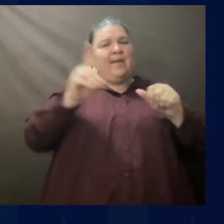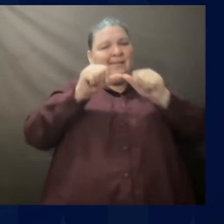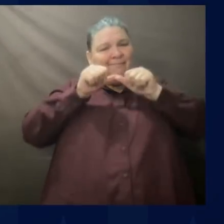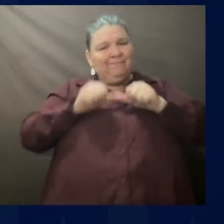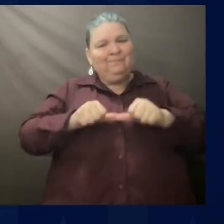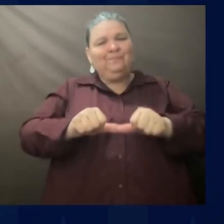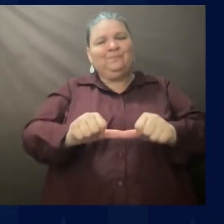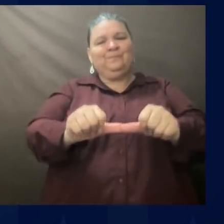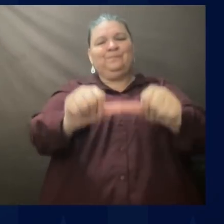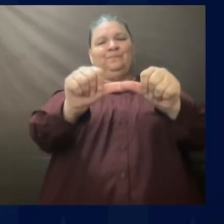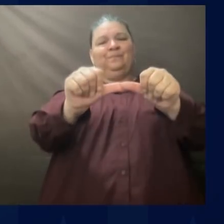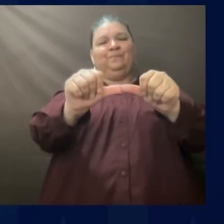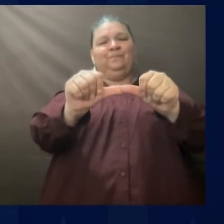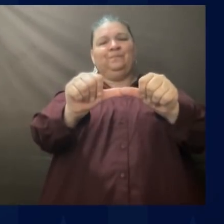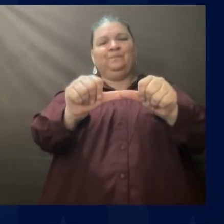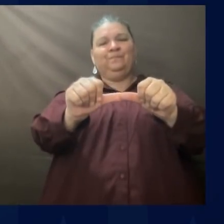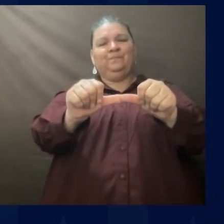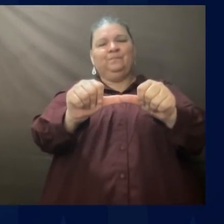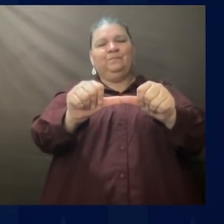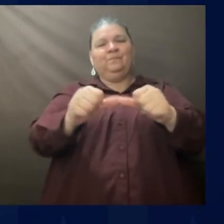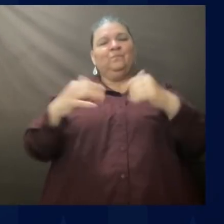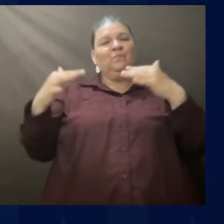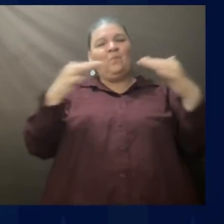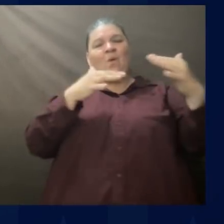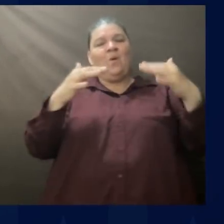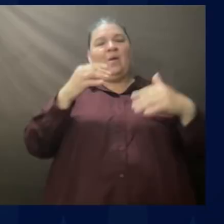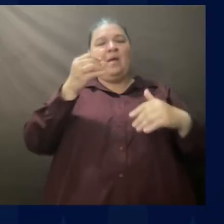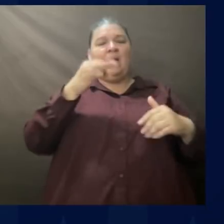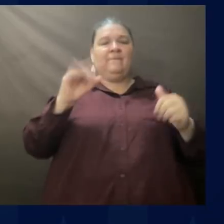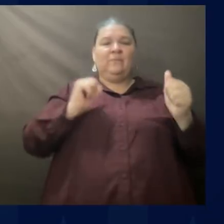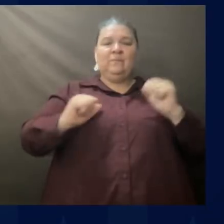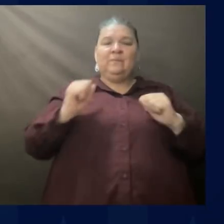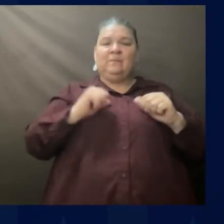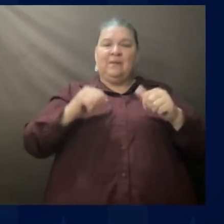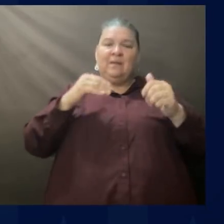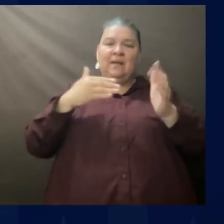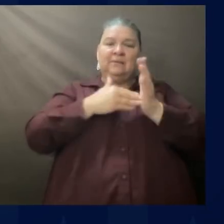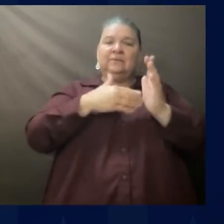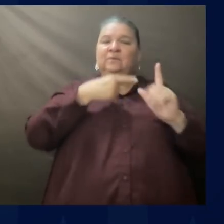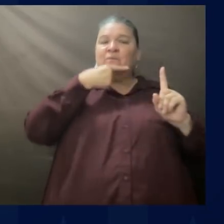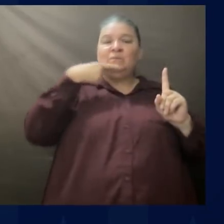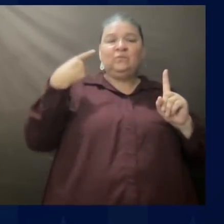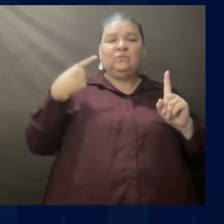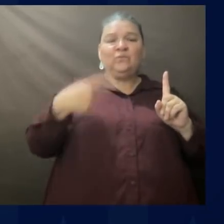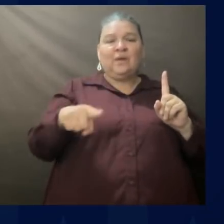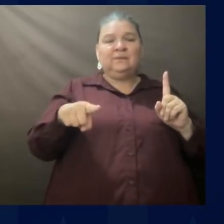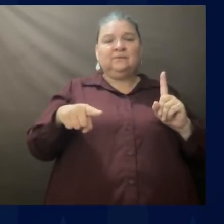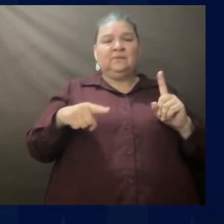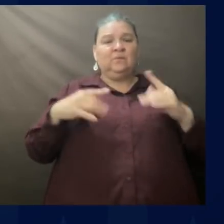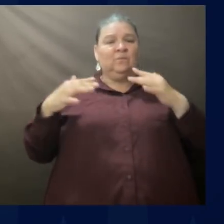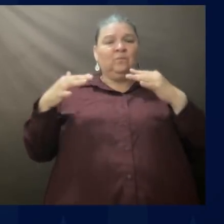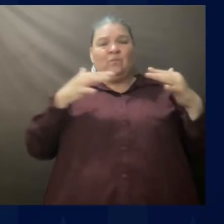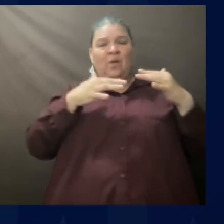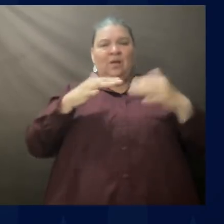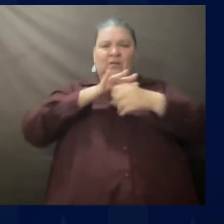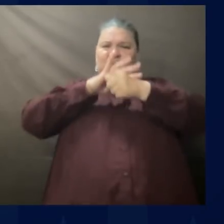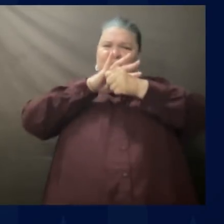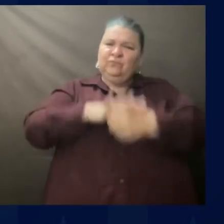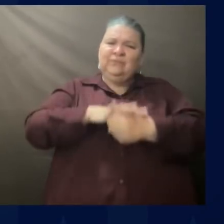is once more being waged by Russia to snuff out the freedom, the democracy, the very culture and identity of neighboring Ukraine,